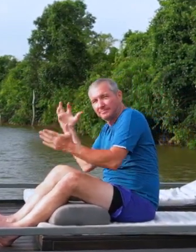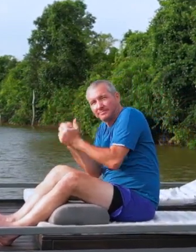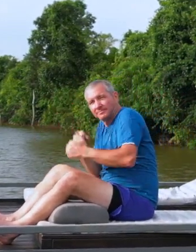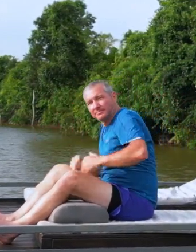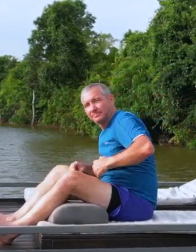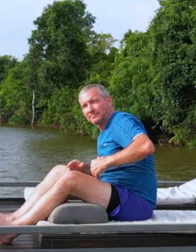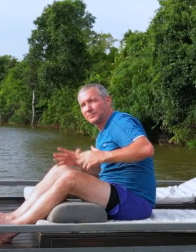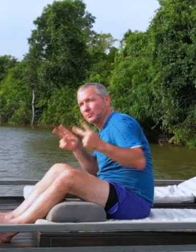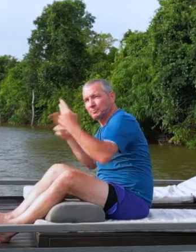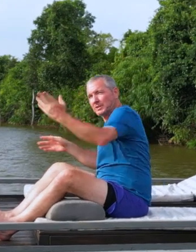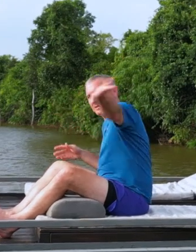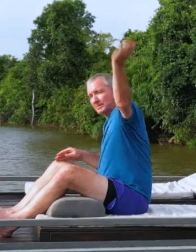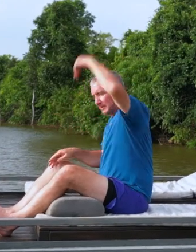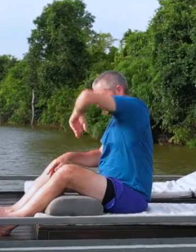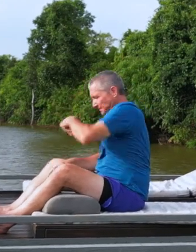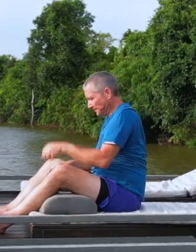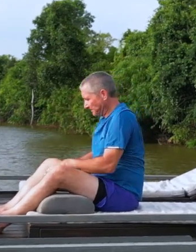Come join me!